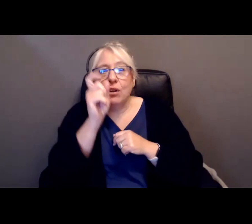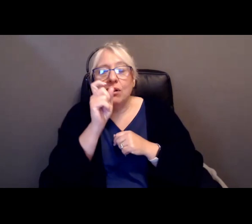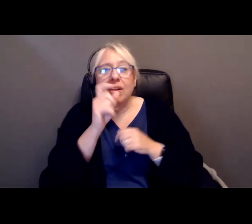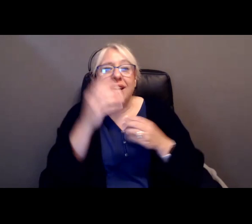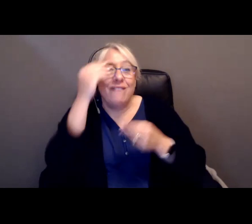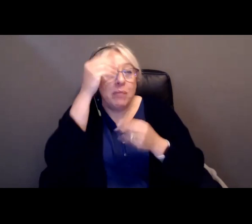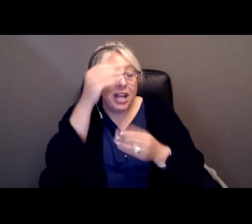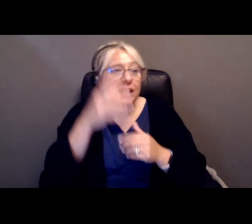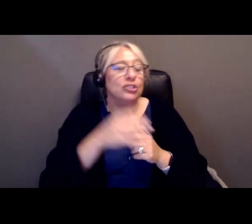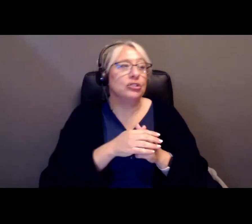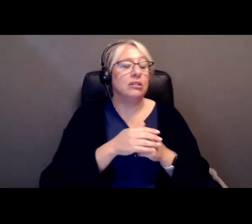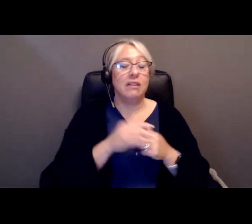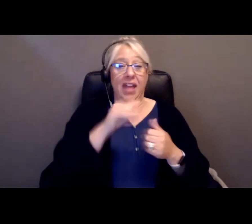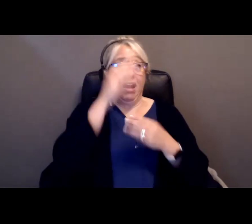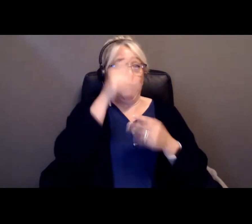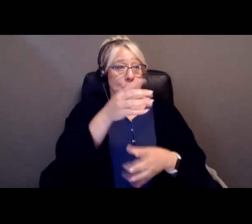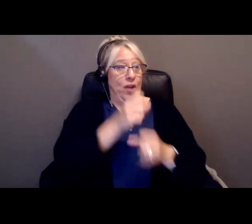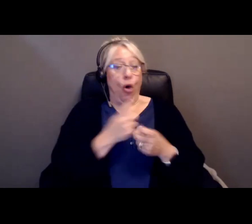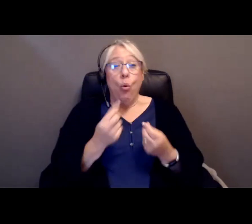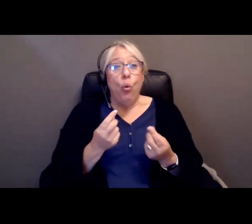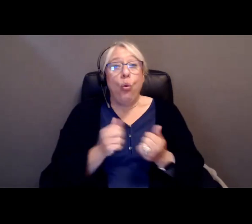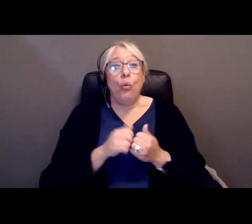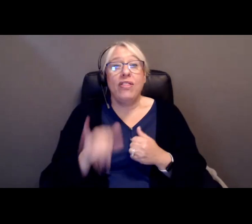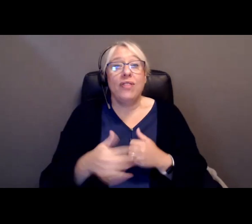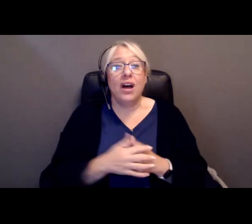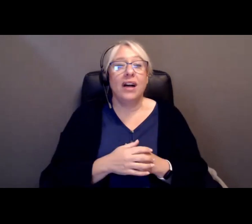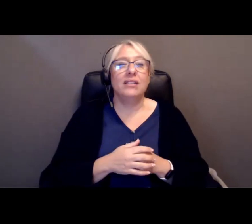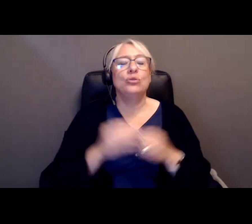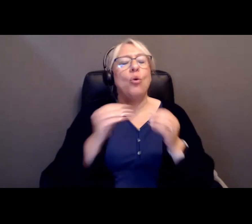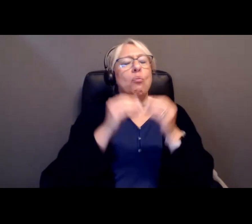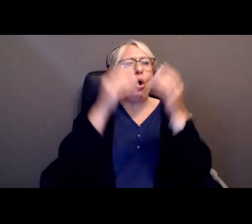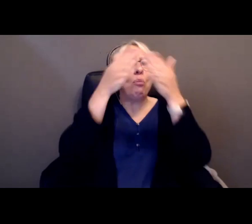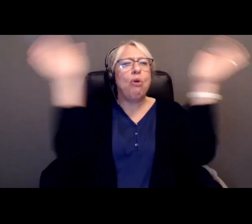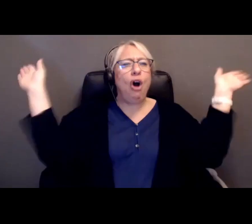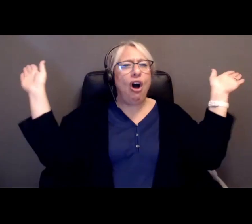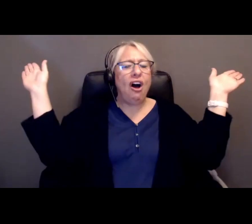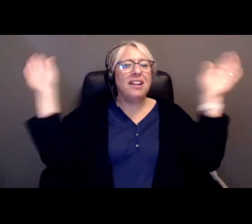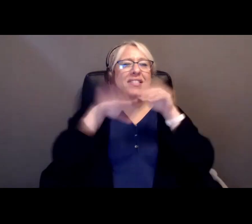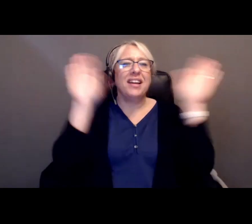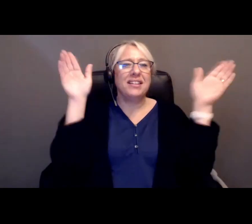get. And I think it's going to be broader than the traditional way of not including that perspective,